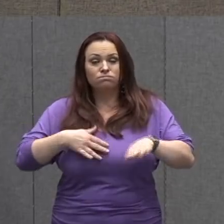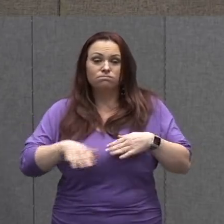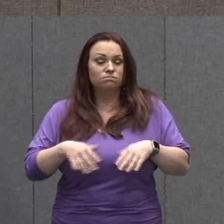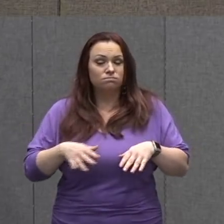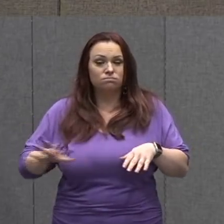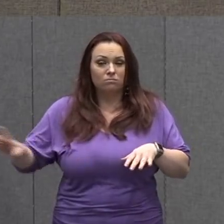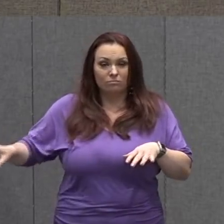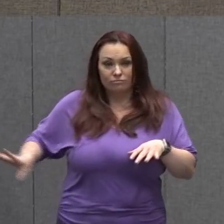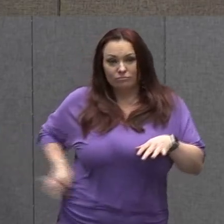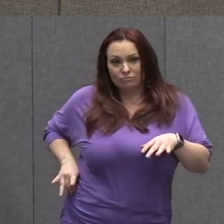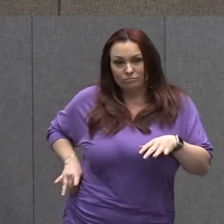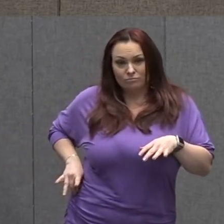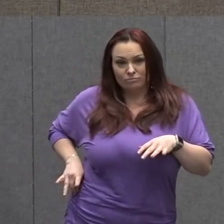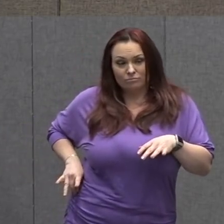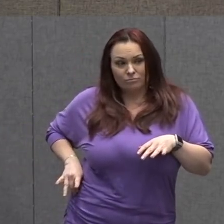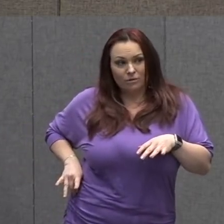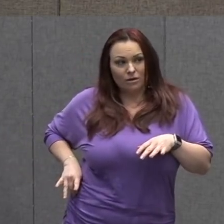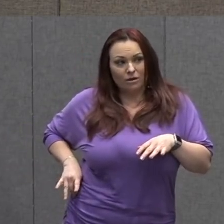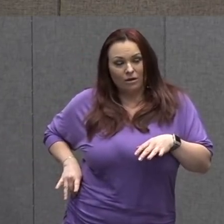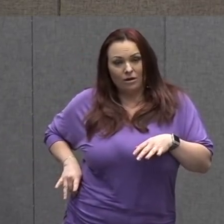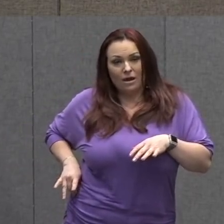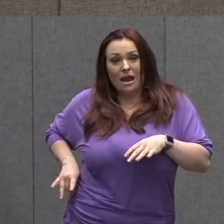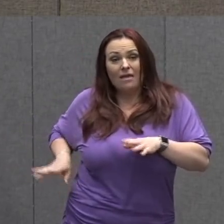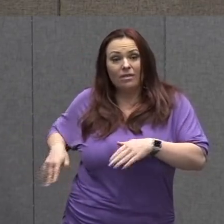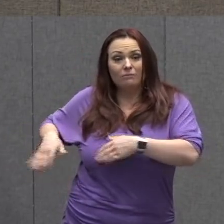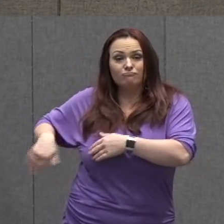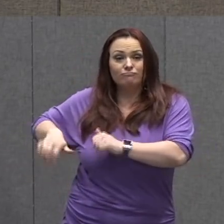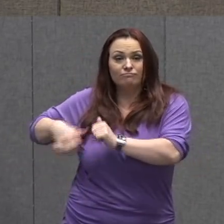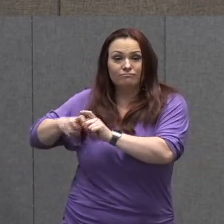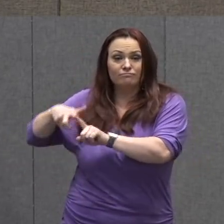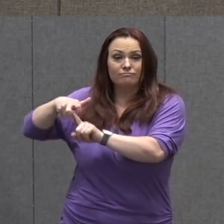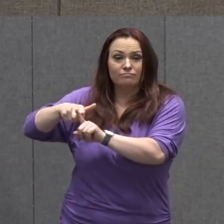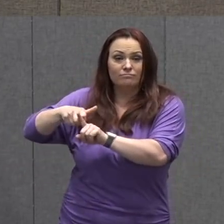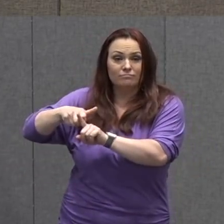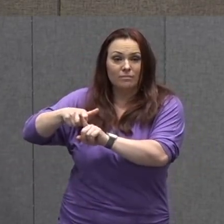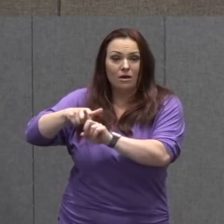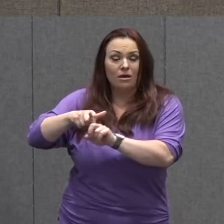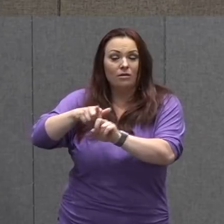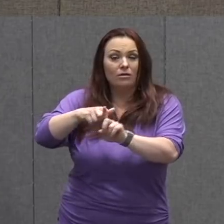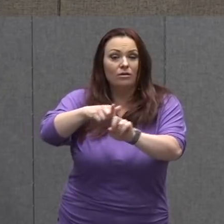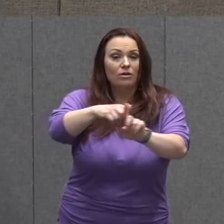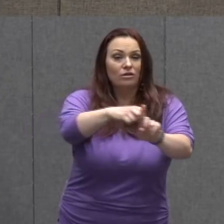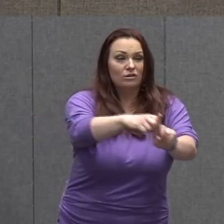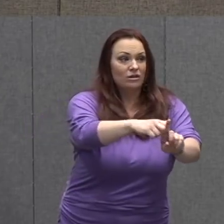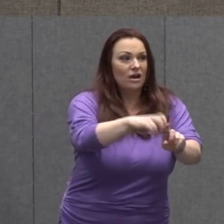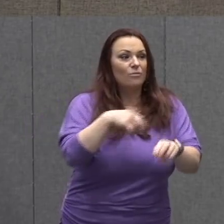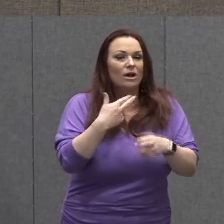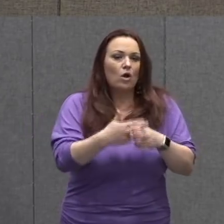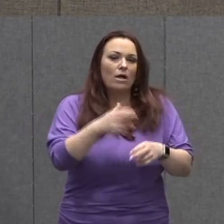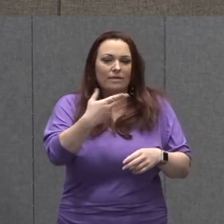and then the seed moves from one place to another. Sometimes we call those hitchhiker seeds.